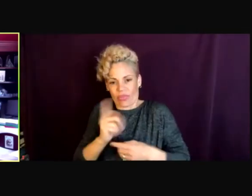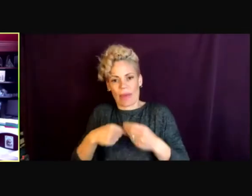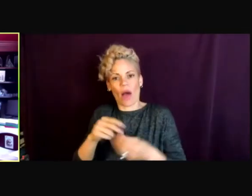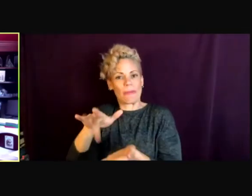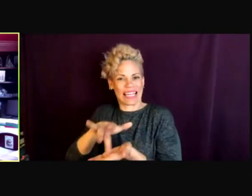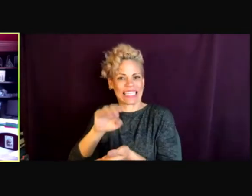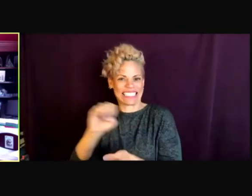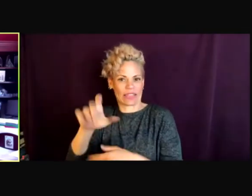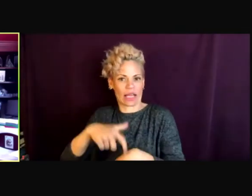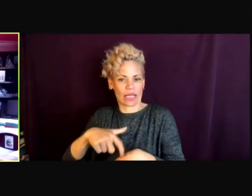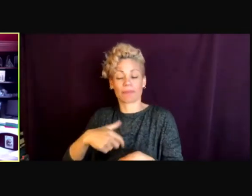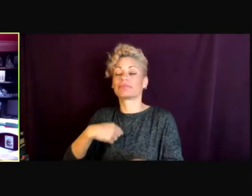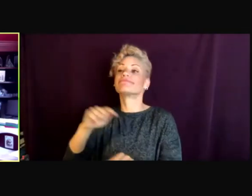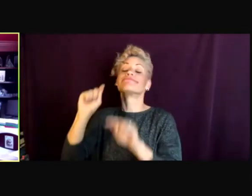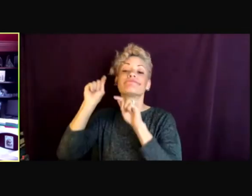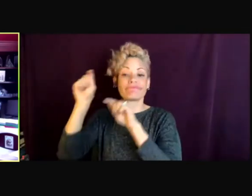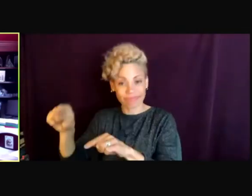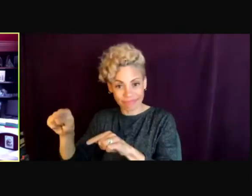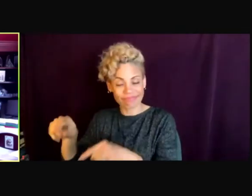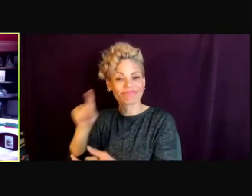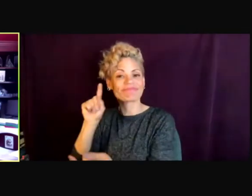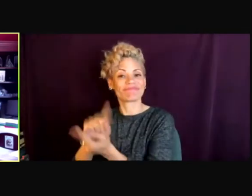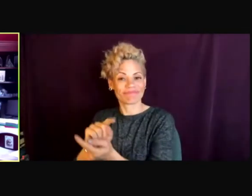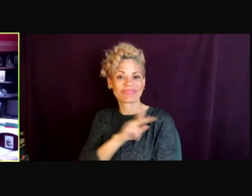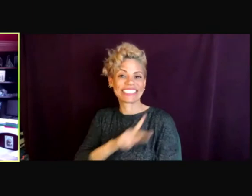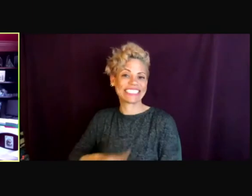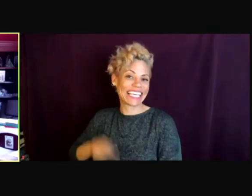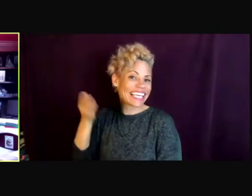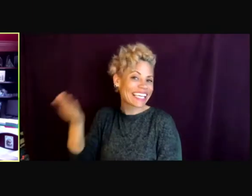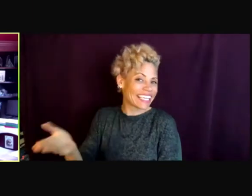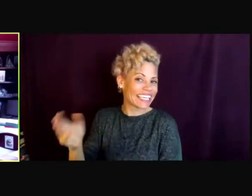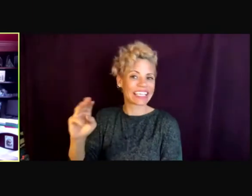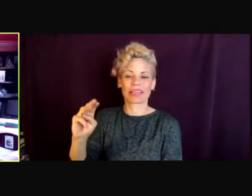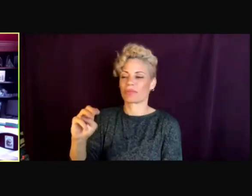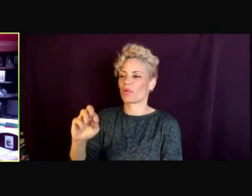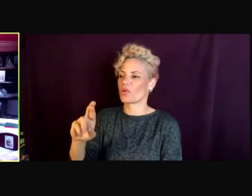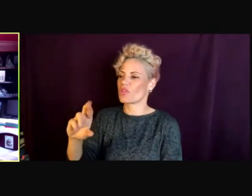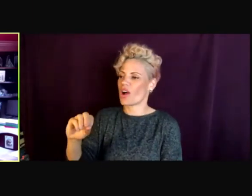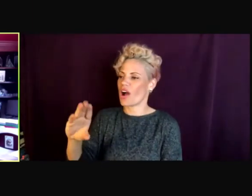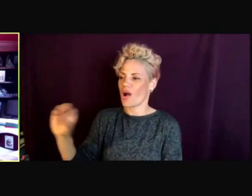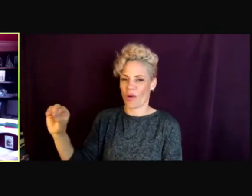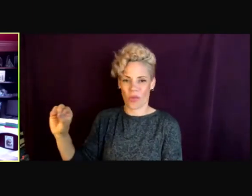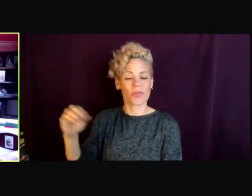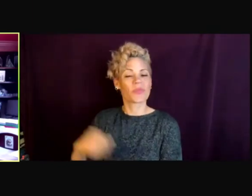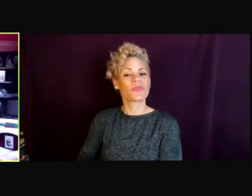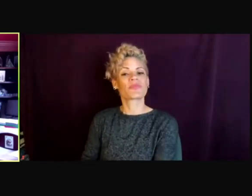Some great stories about visit with the King. But then, I got to choose the third place.